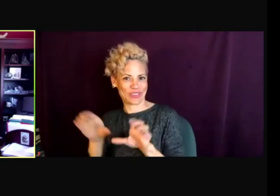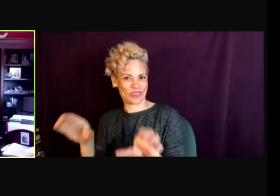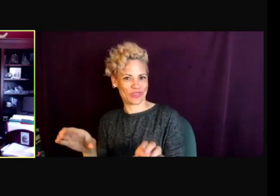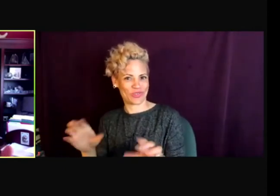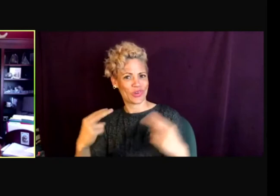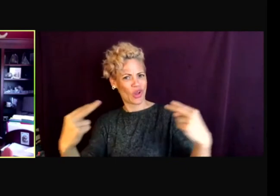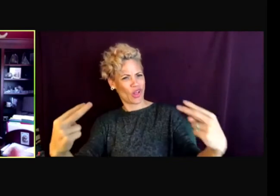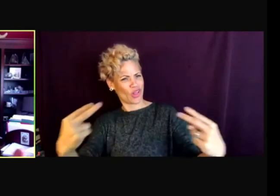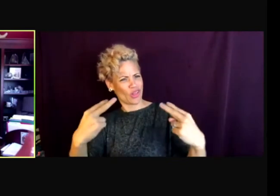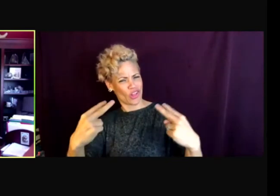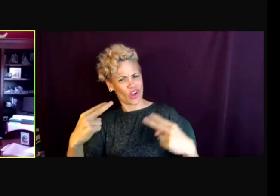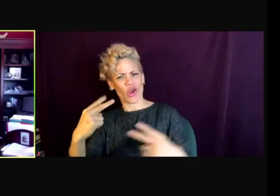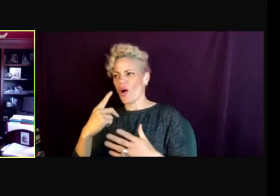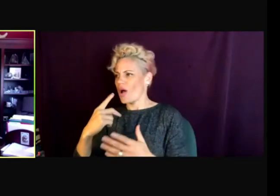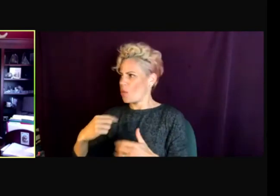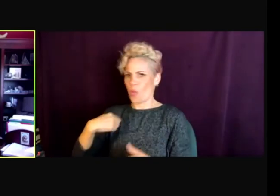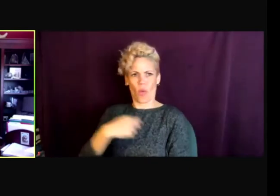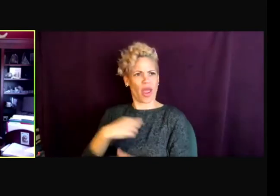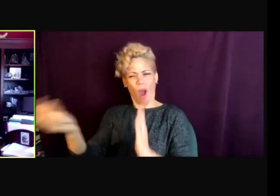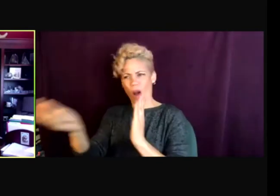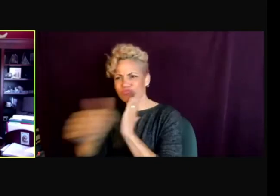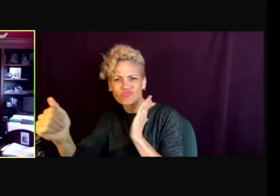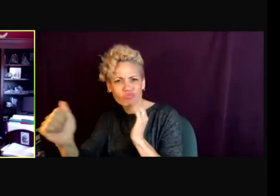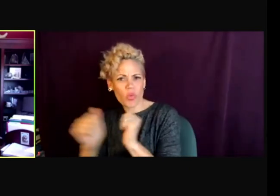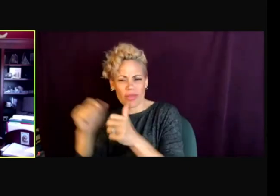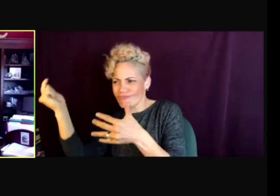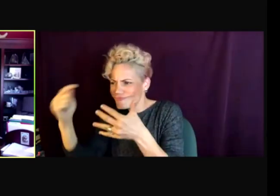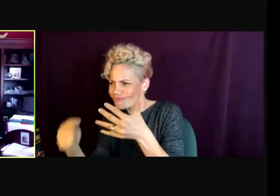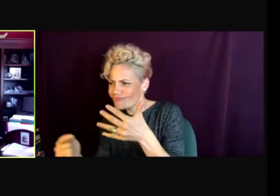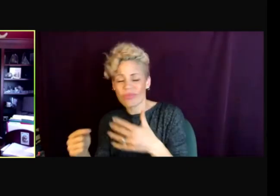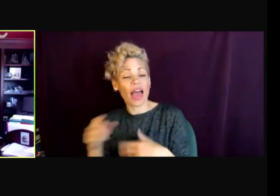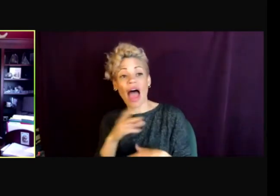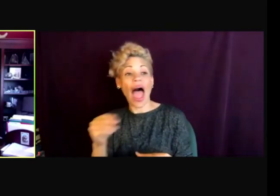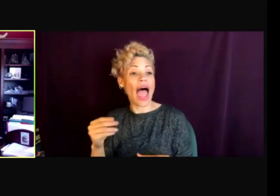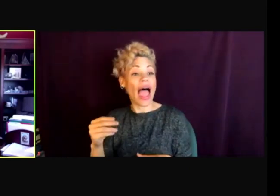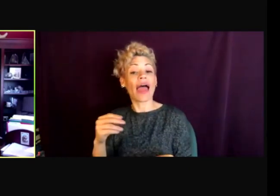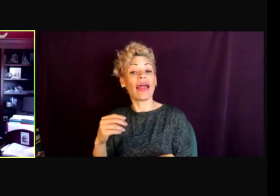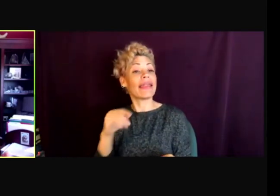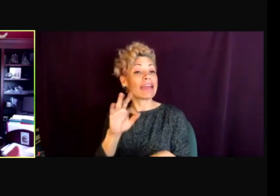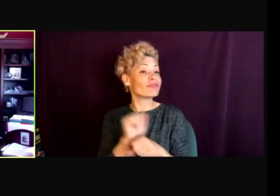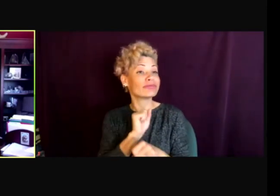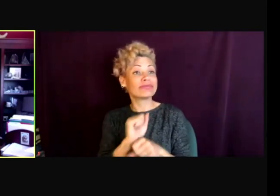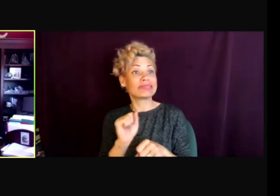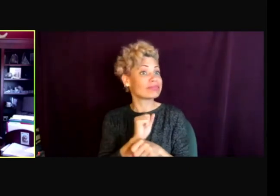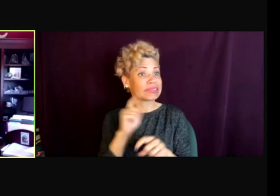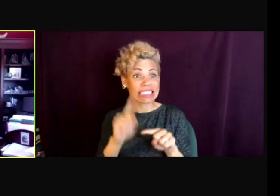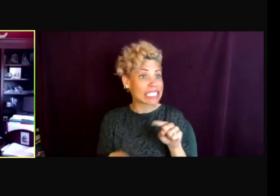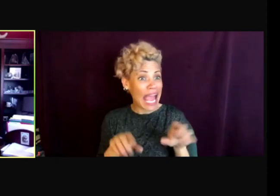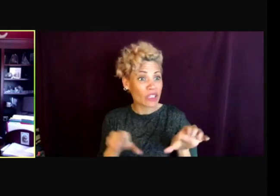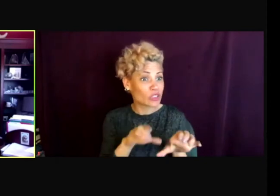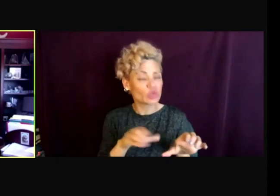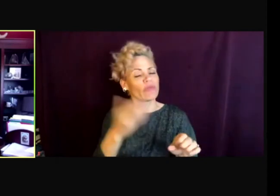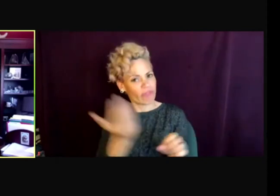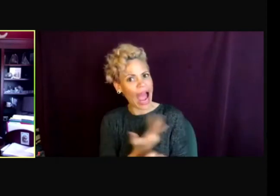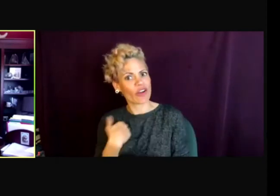And if we can't do it, fire us. I think that's the way it should be. We should be treated like anybody else.